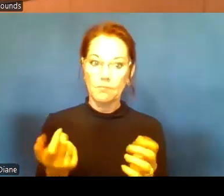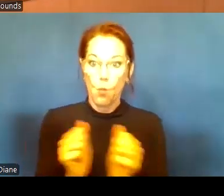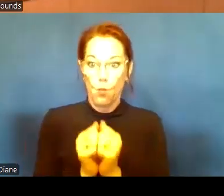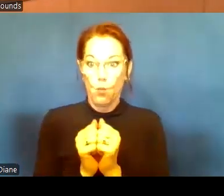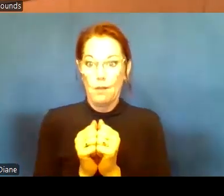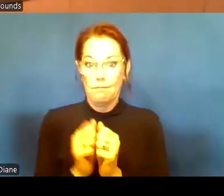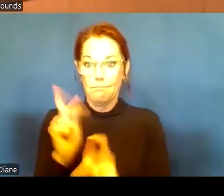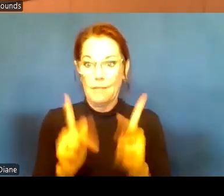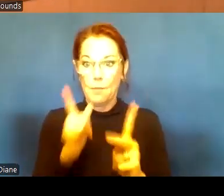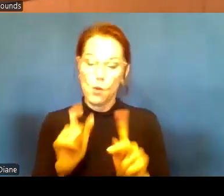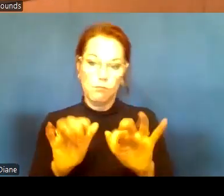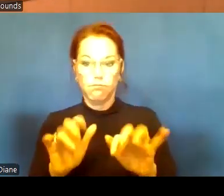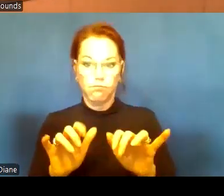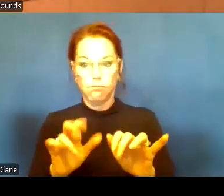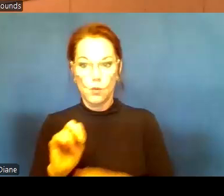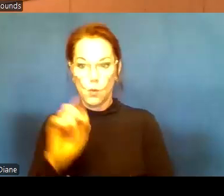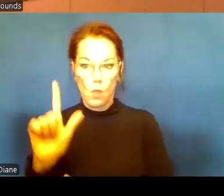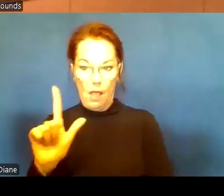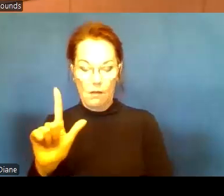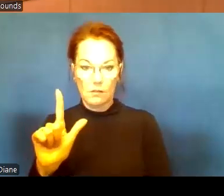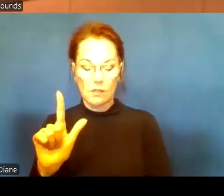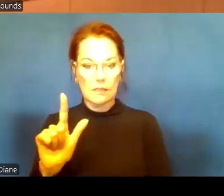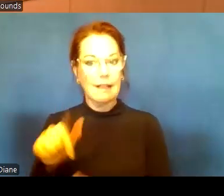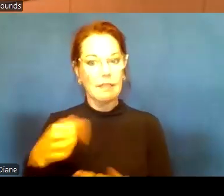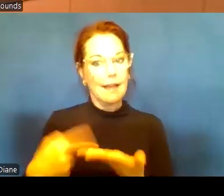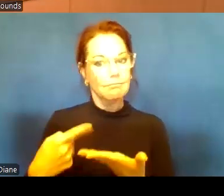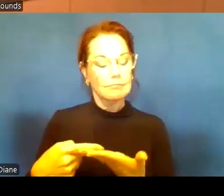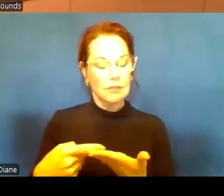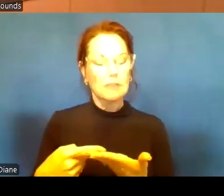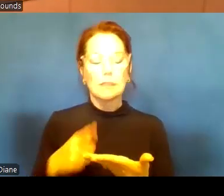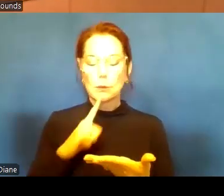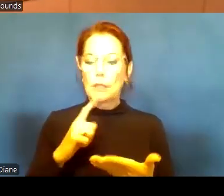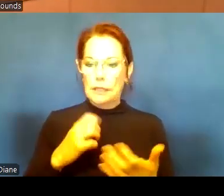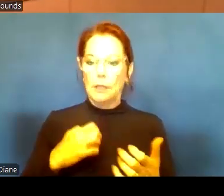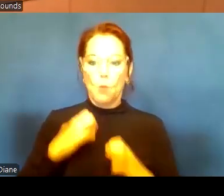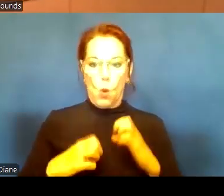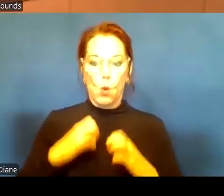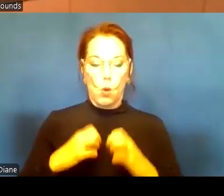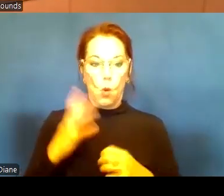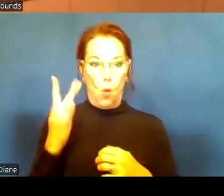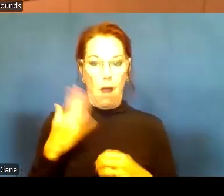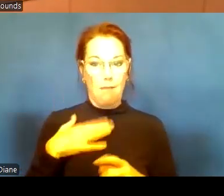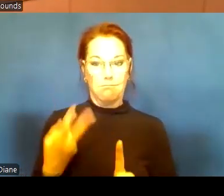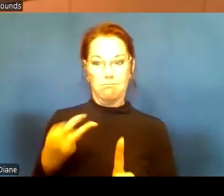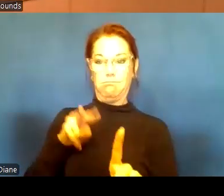it was an emotional discussion simply because from our end we were feeling hurt from their